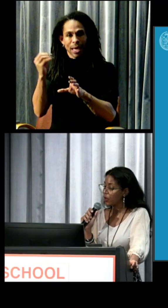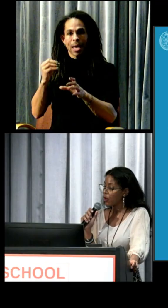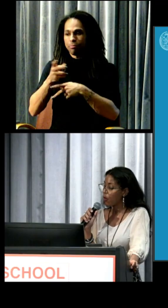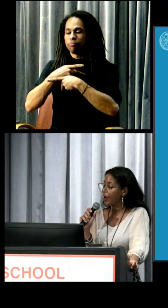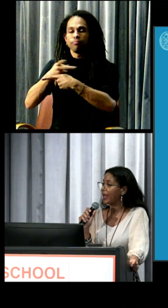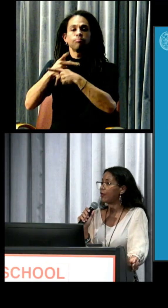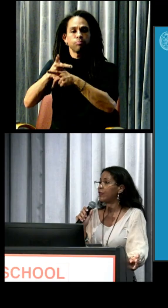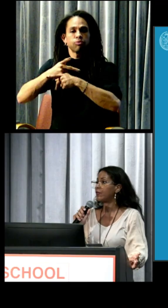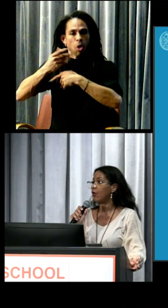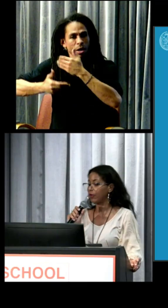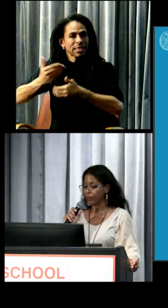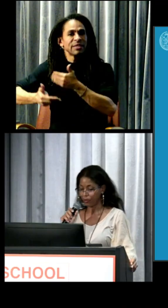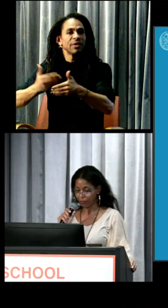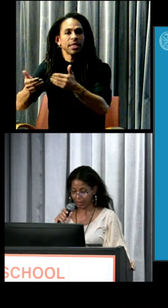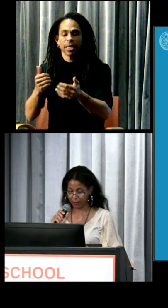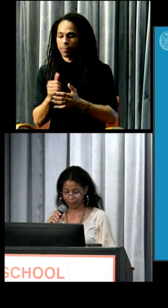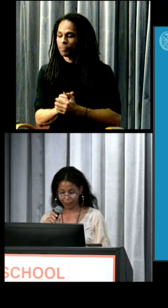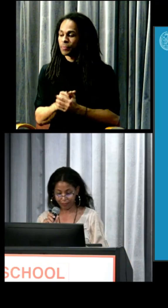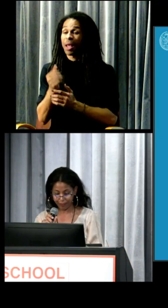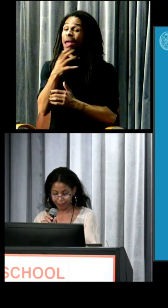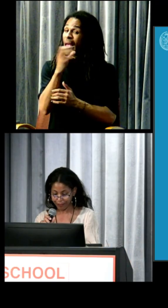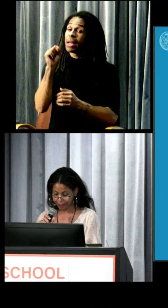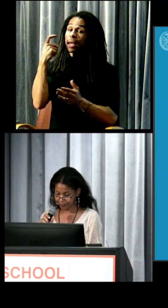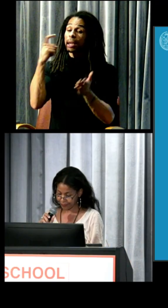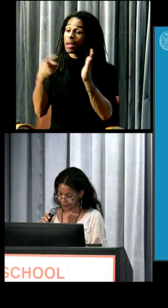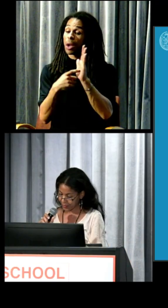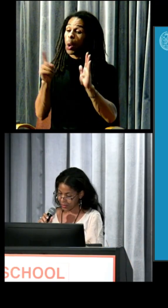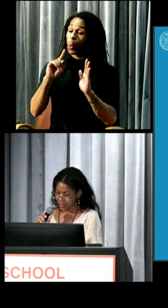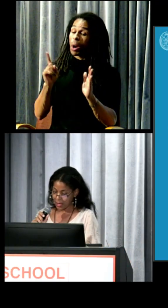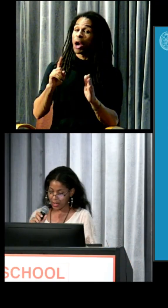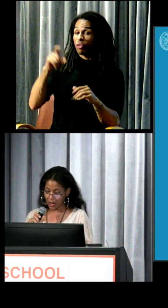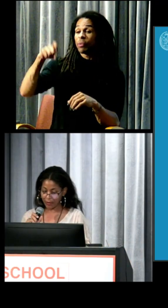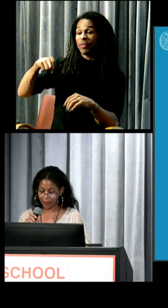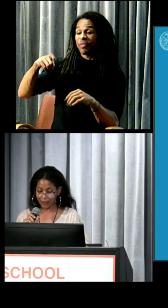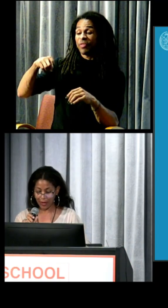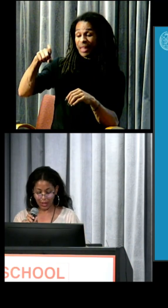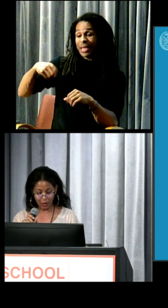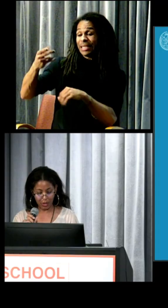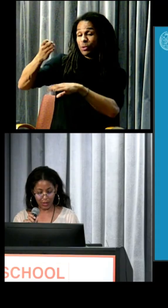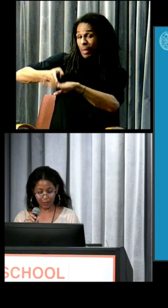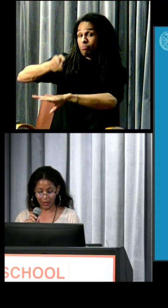What's available for measuring traffic? What's not? How do we make up the difference?